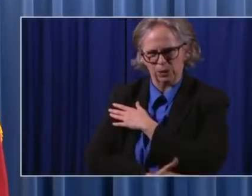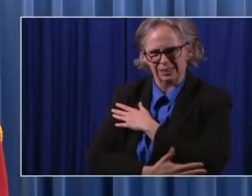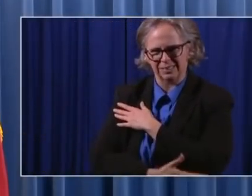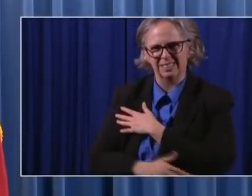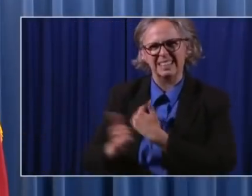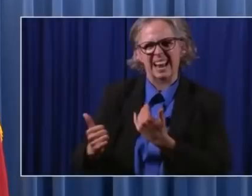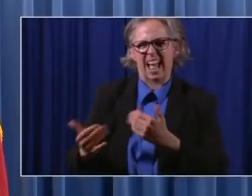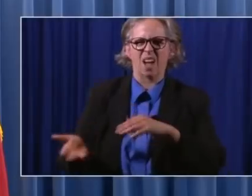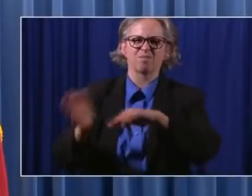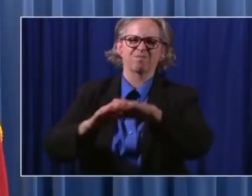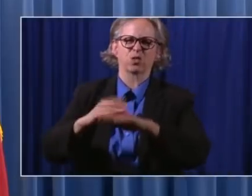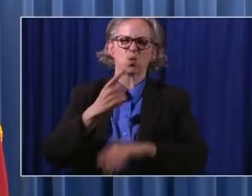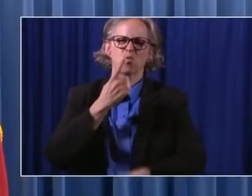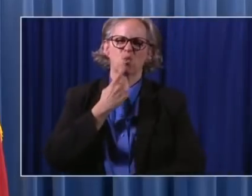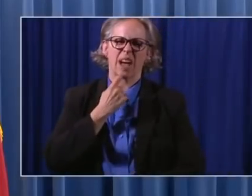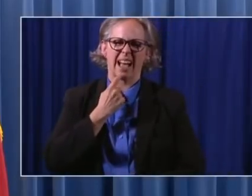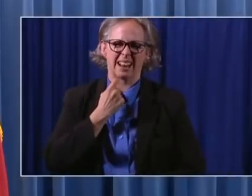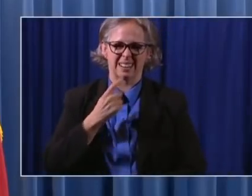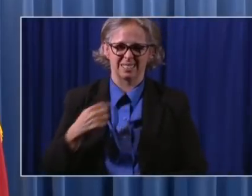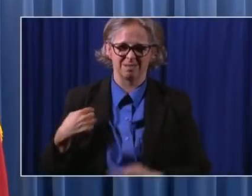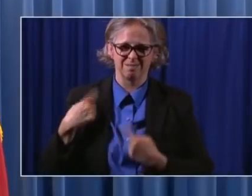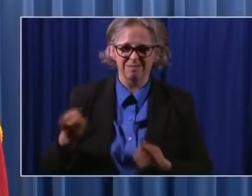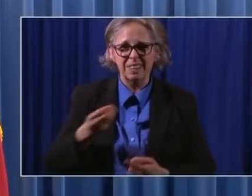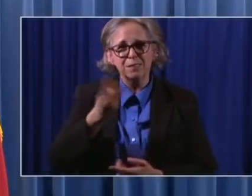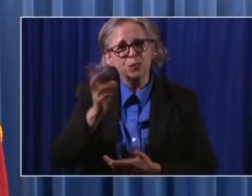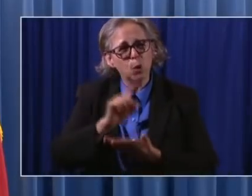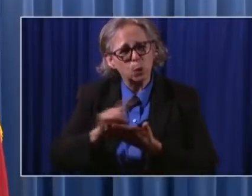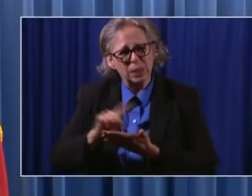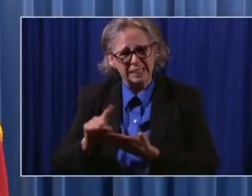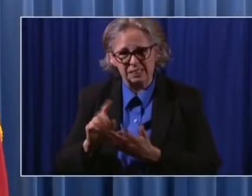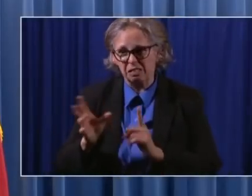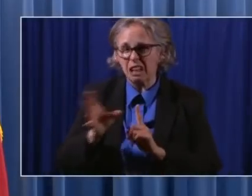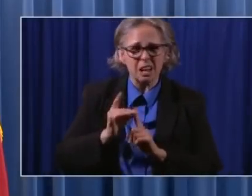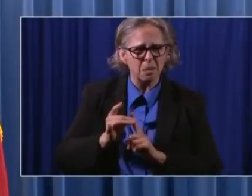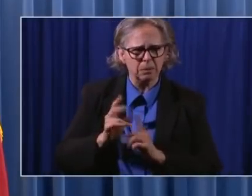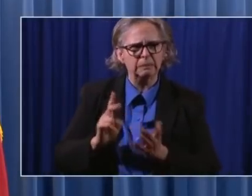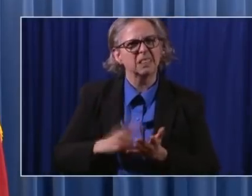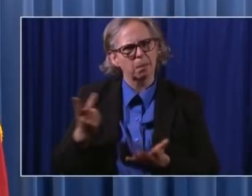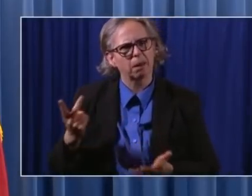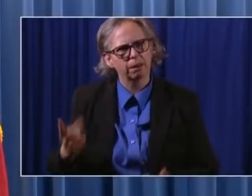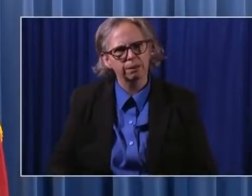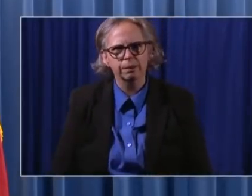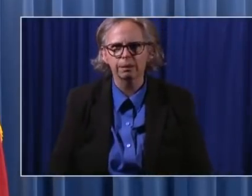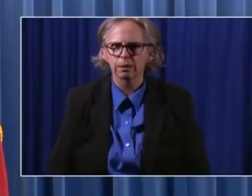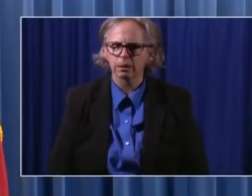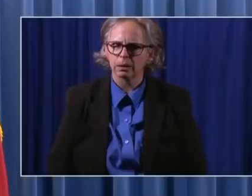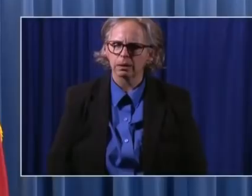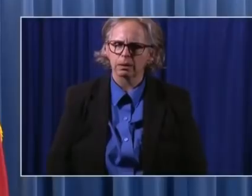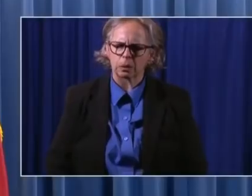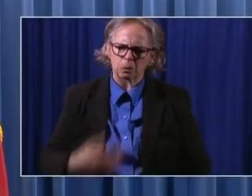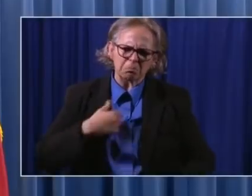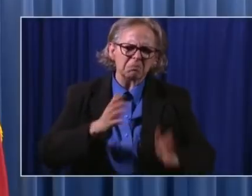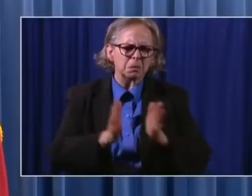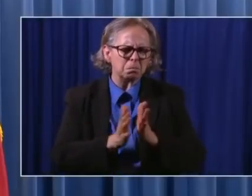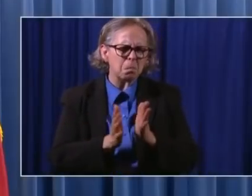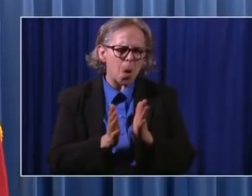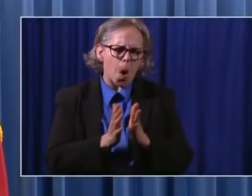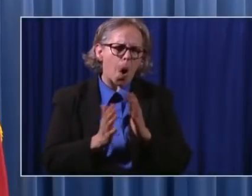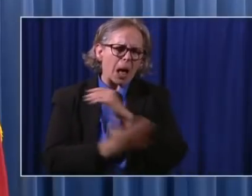RICHLAND COUNTY. ALSO NOW A RED COUNTY. THEIR DAILY CASE AVERAGE HAS